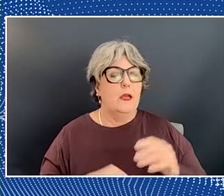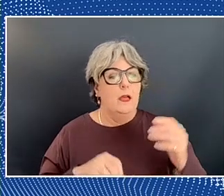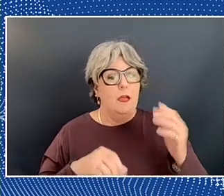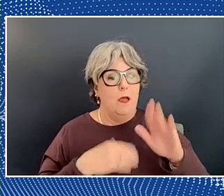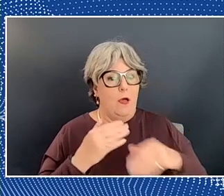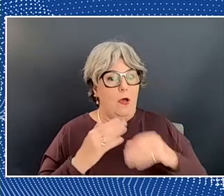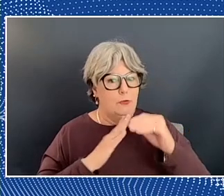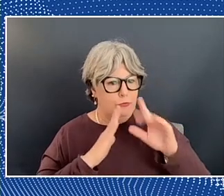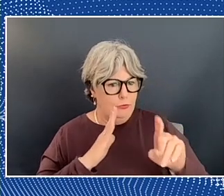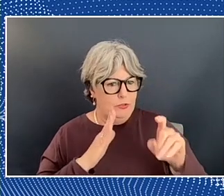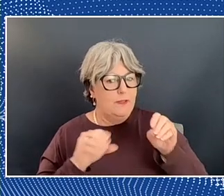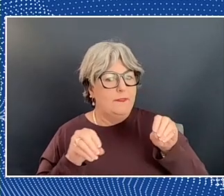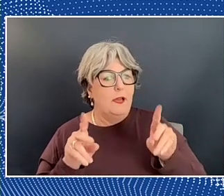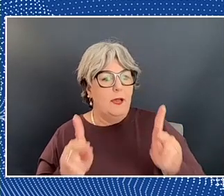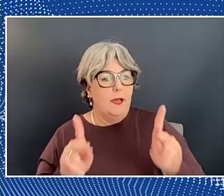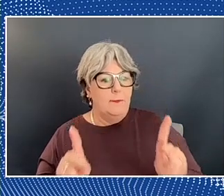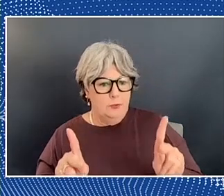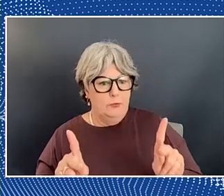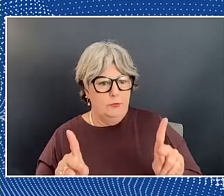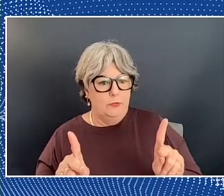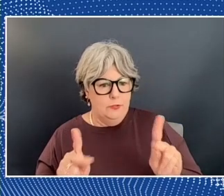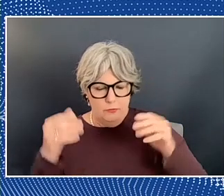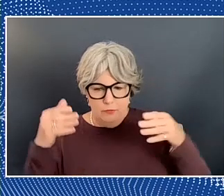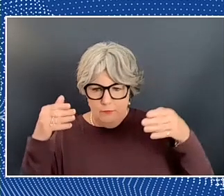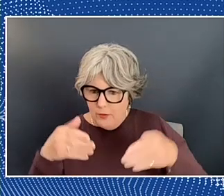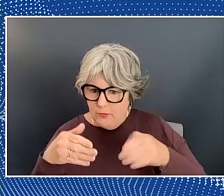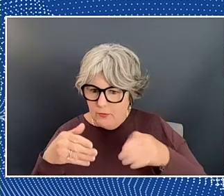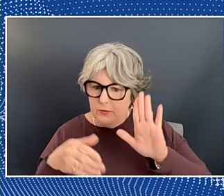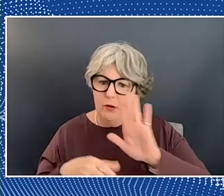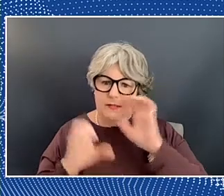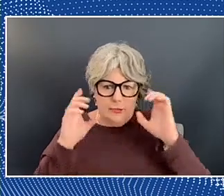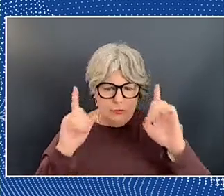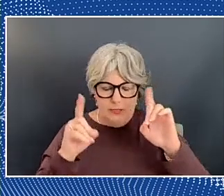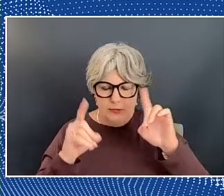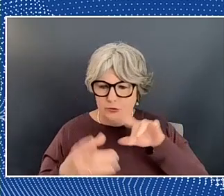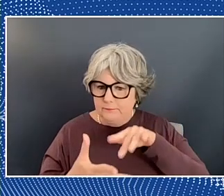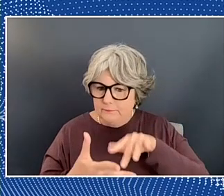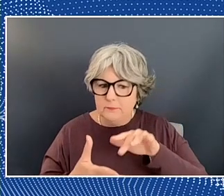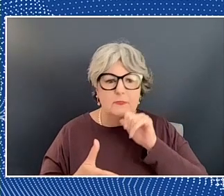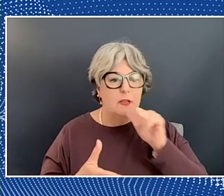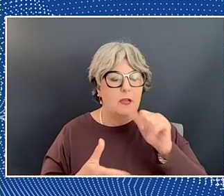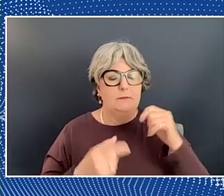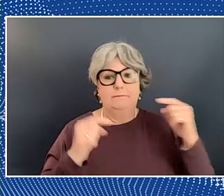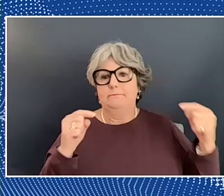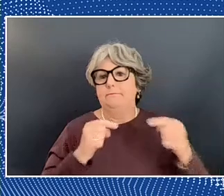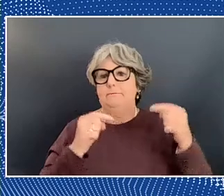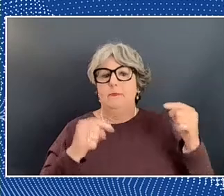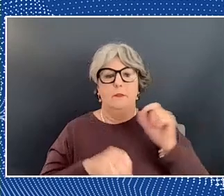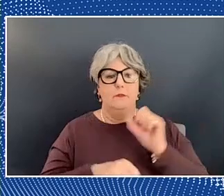have the opportunity to focus directly on their education without the burden of having to work tirelessly to fund it.